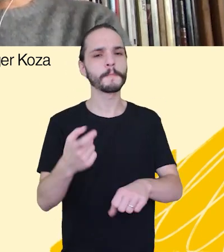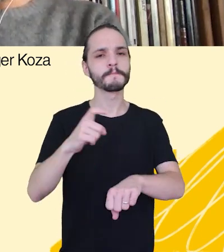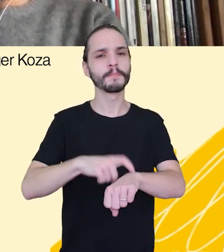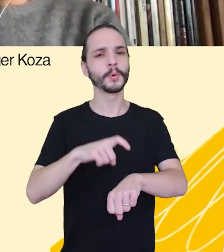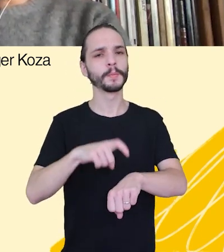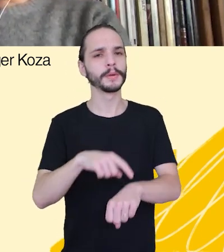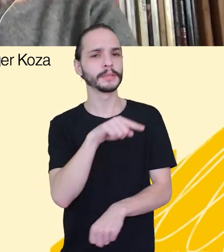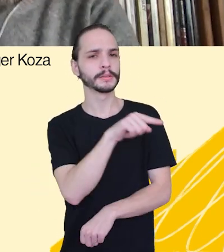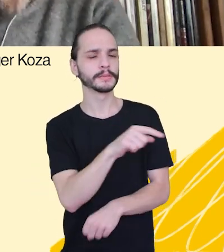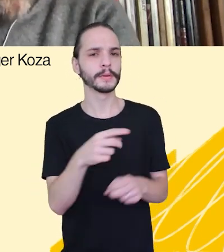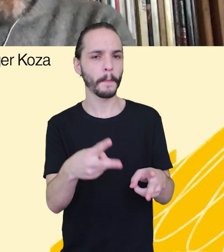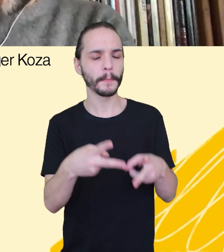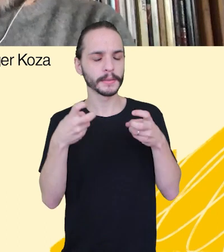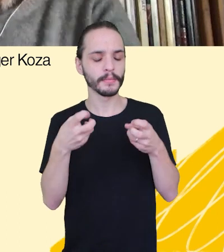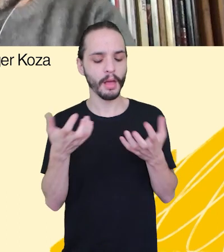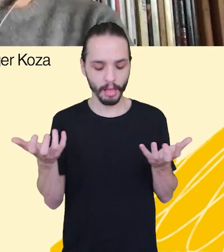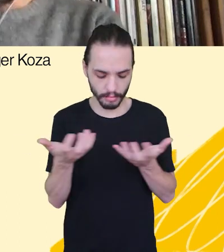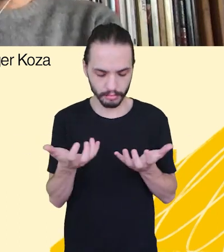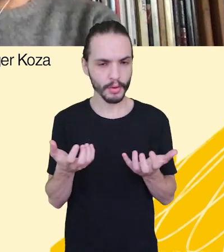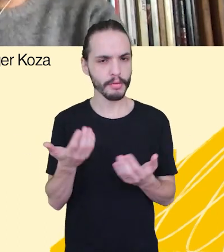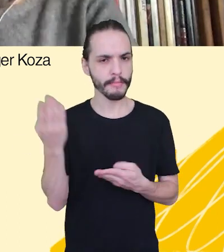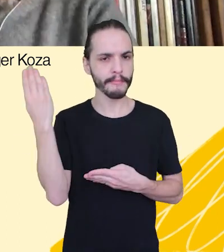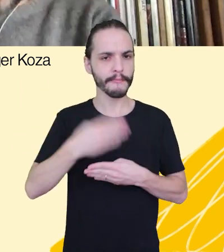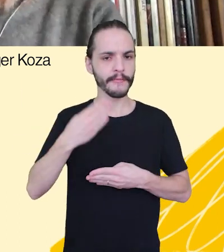Was there some particular films or something?